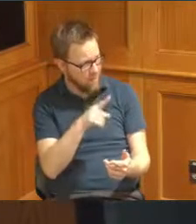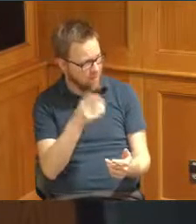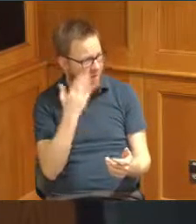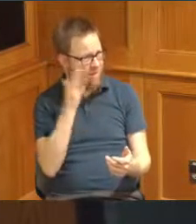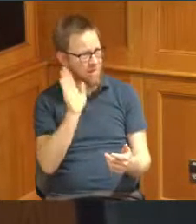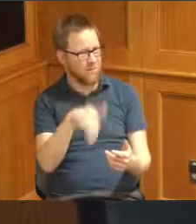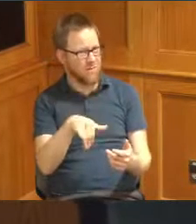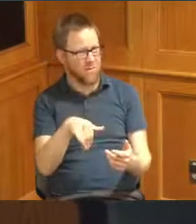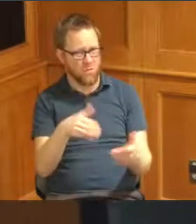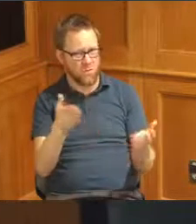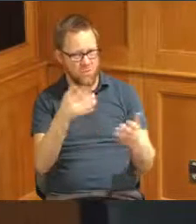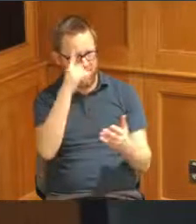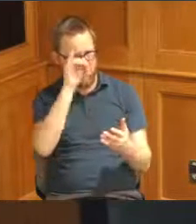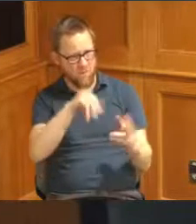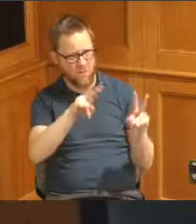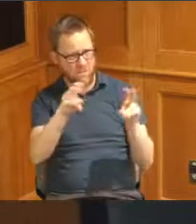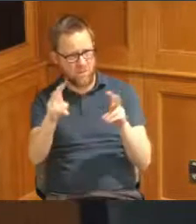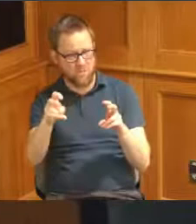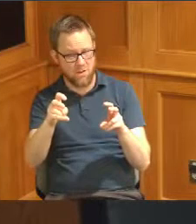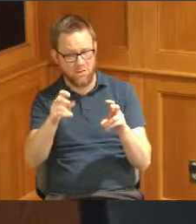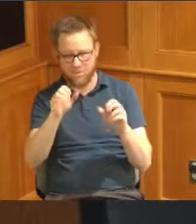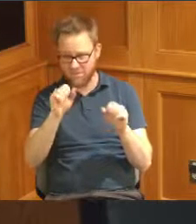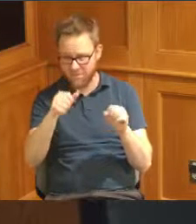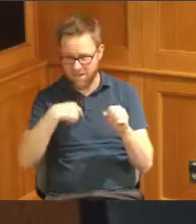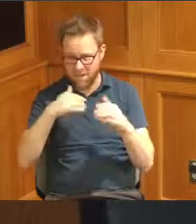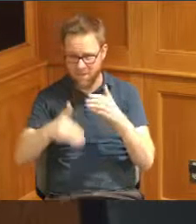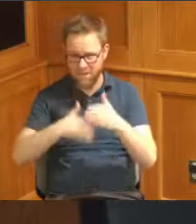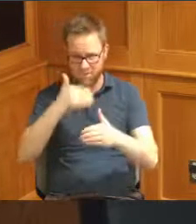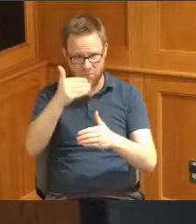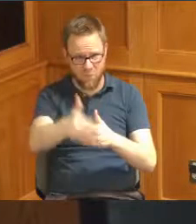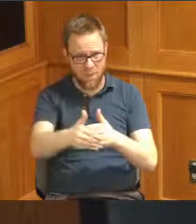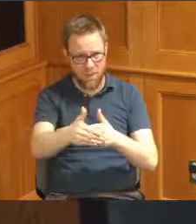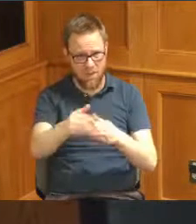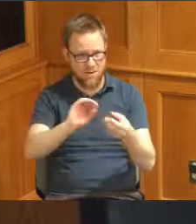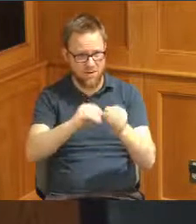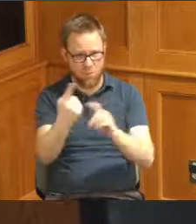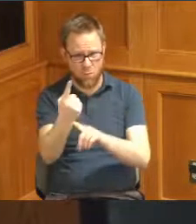here for that subject matter can I Advance item number one since we're all in agreement